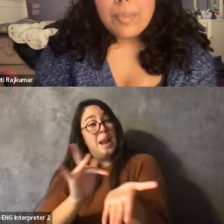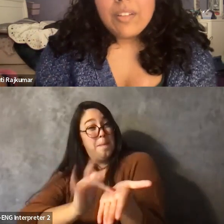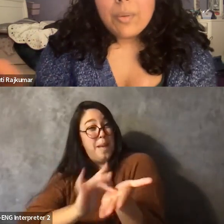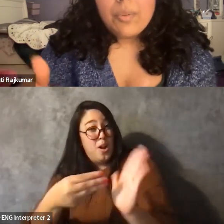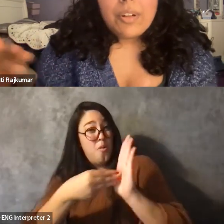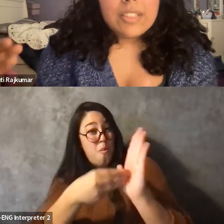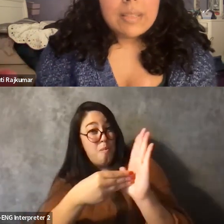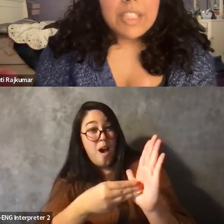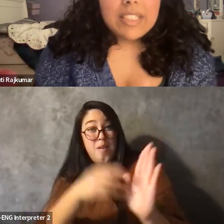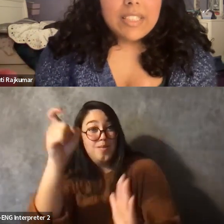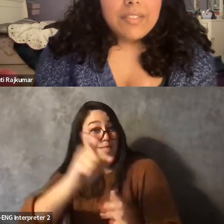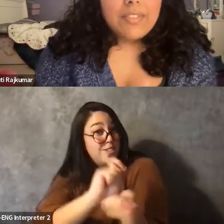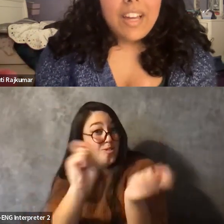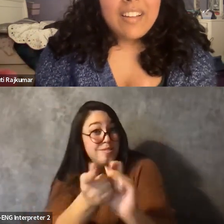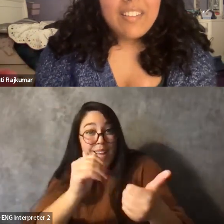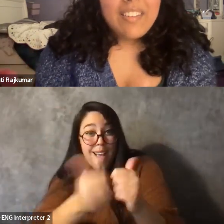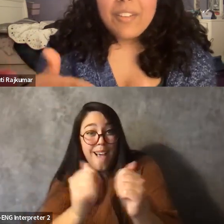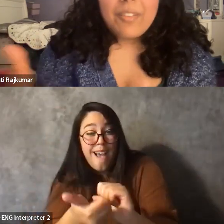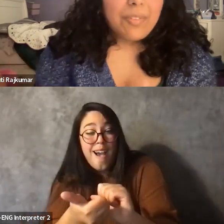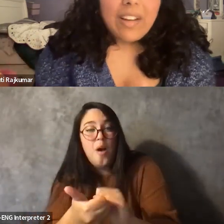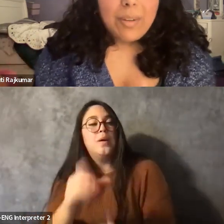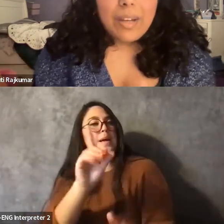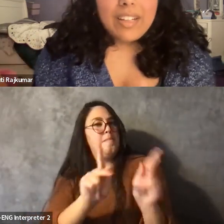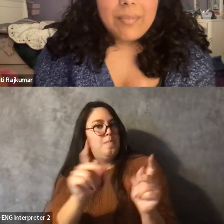because goals aren't subjective, and they're different for everybody.